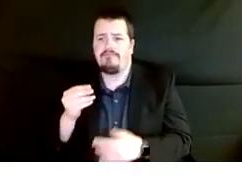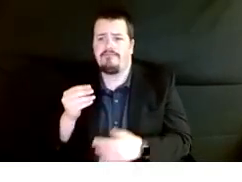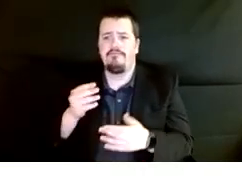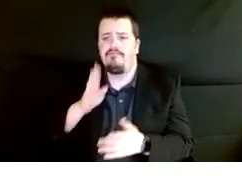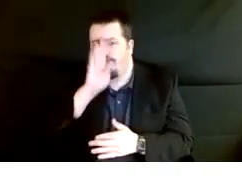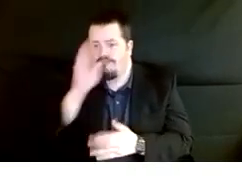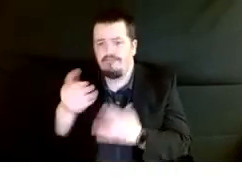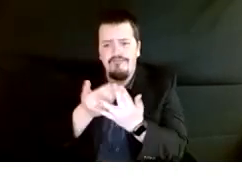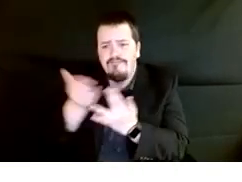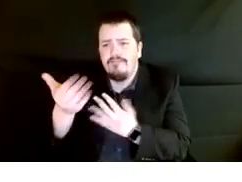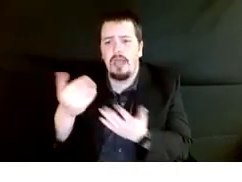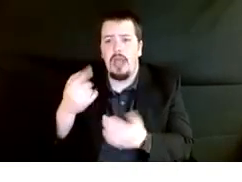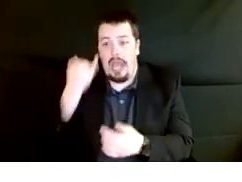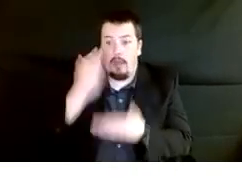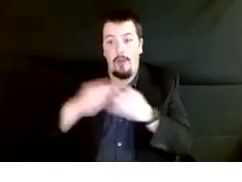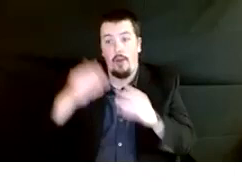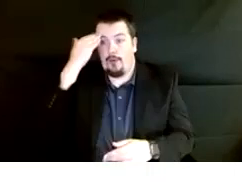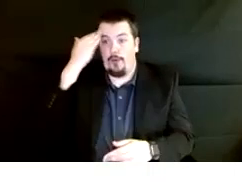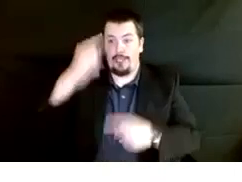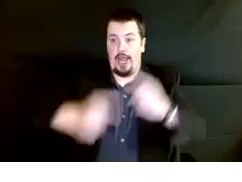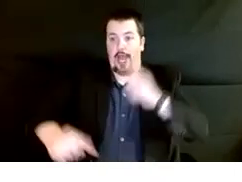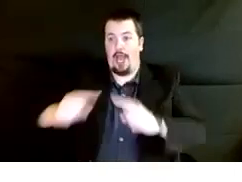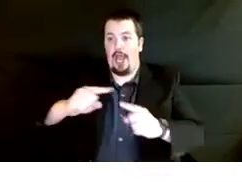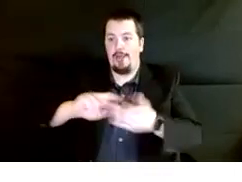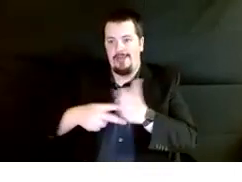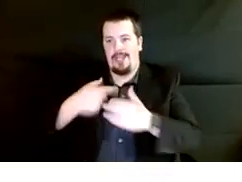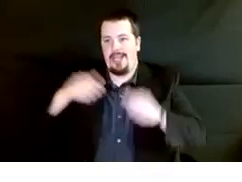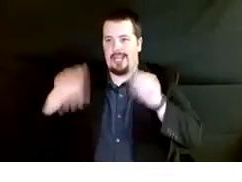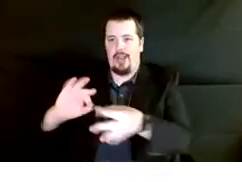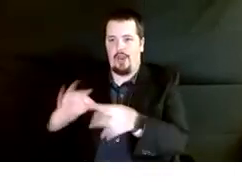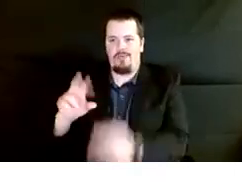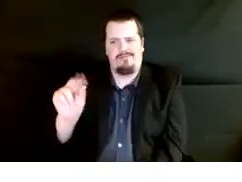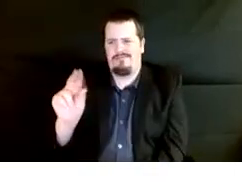because somebody knows sign language doesn't mean they're qualified to interpret uh for ..for someone